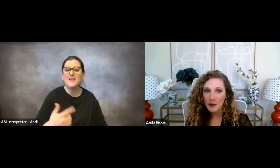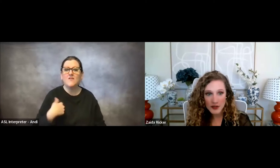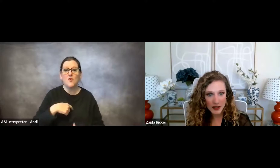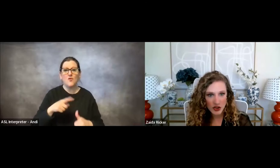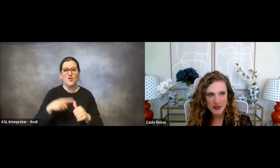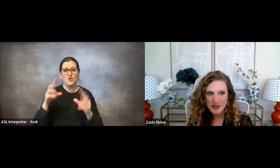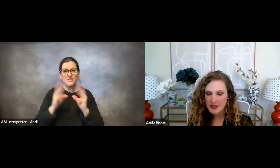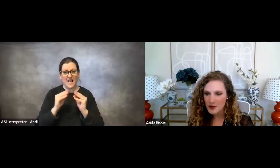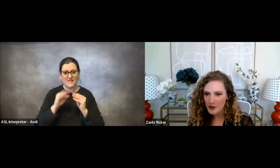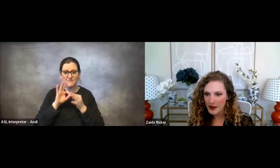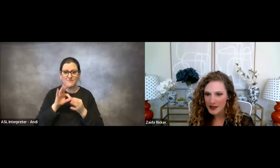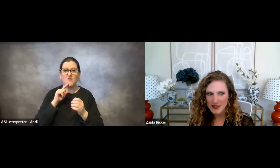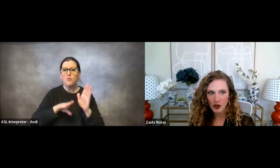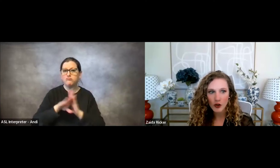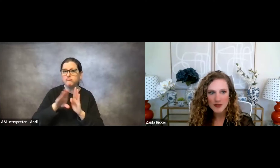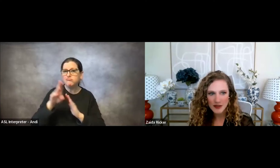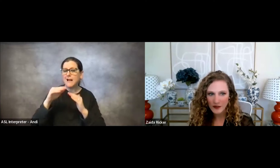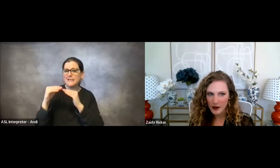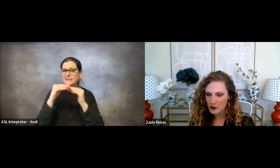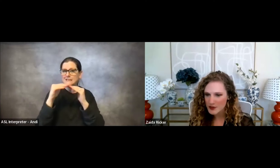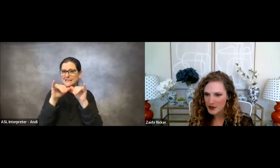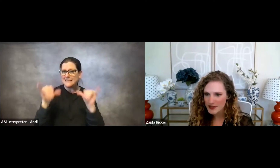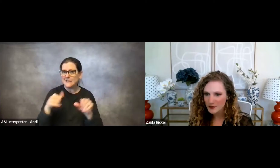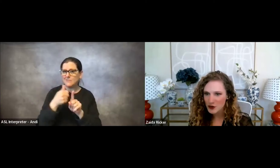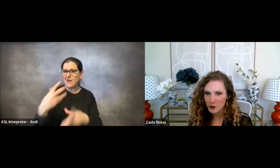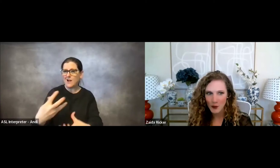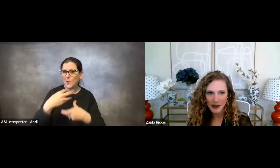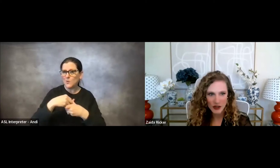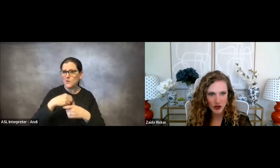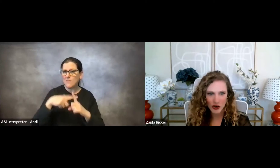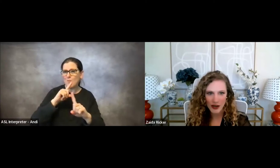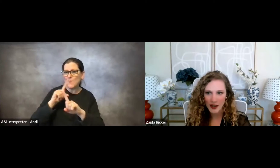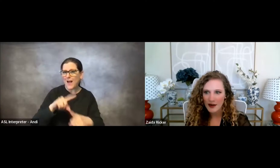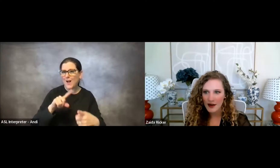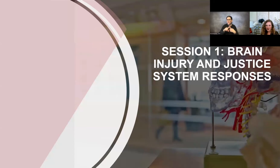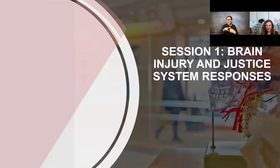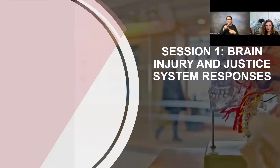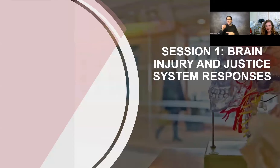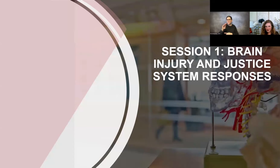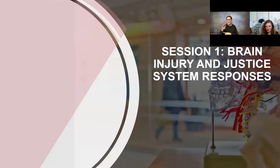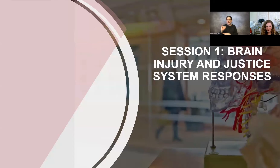building a justice system that is inclusive and responsive to brain injury. As Shawn said, my